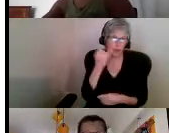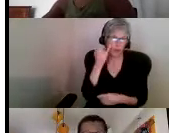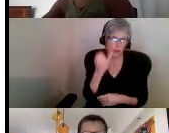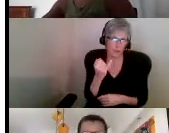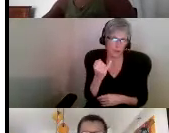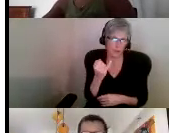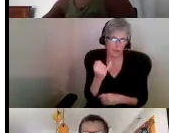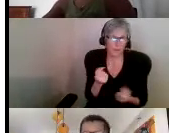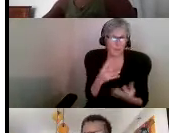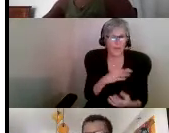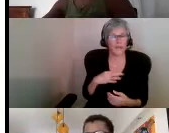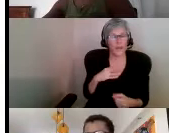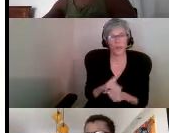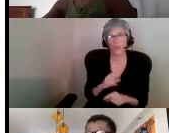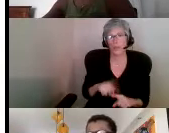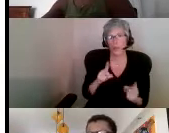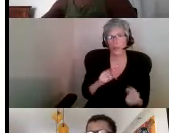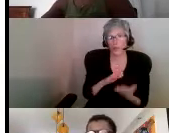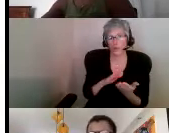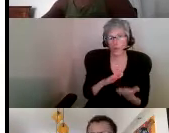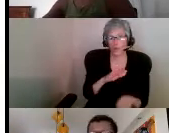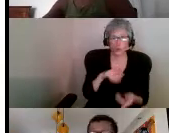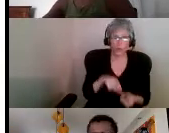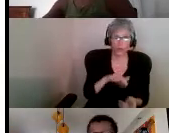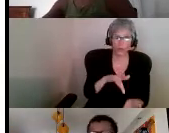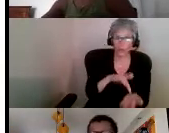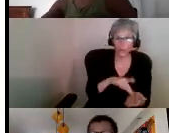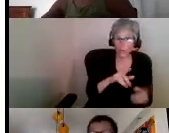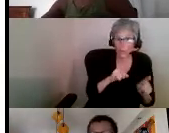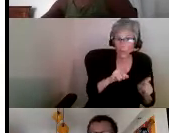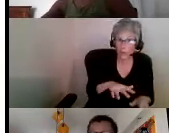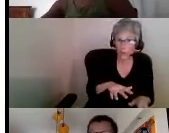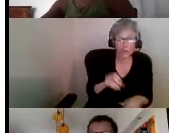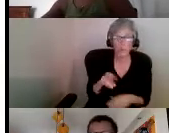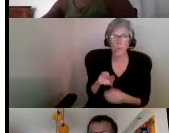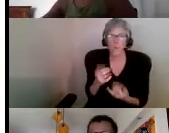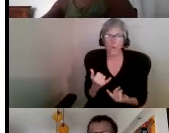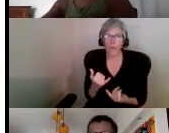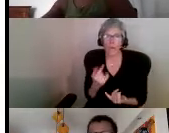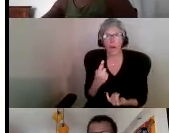approaches at like midterm or even now. One process is a letter to the professor, tell me